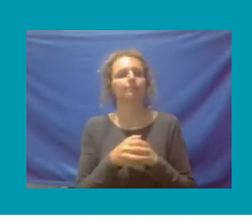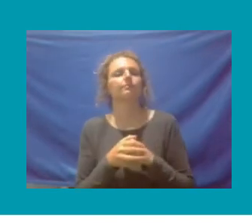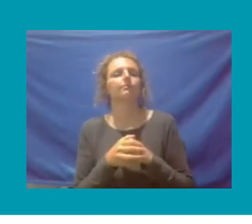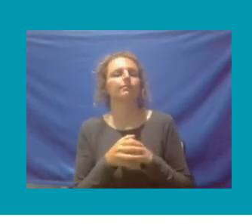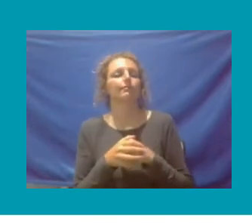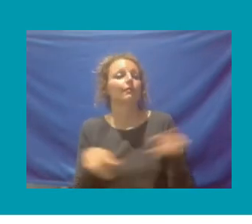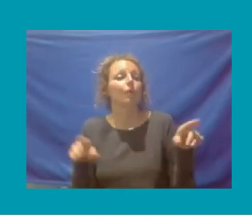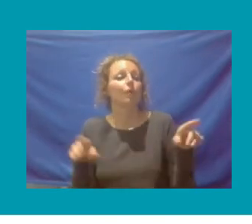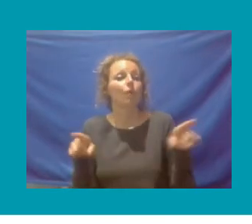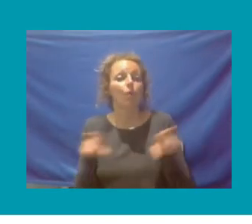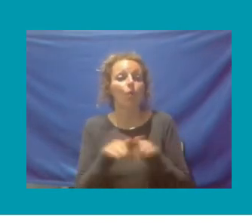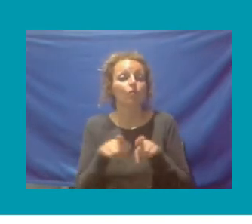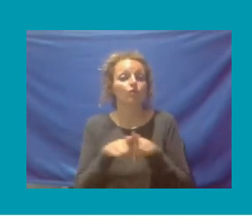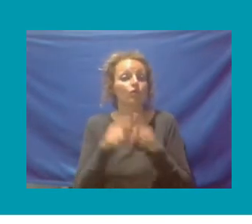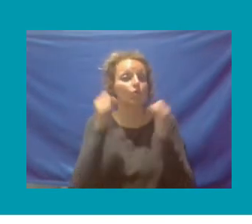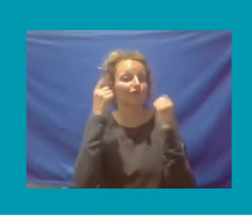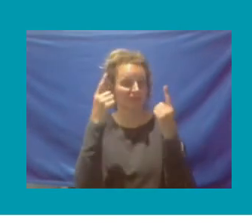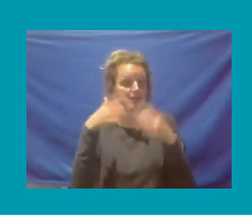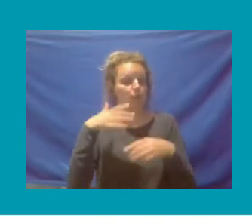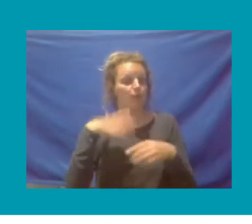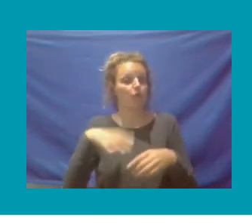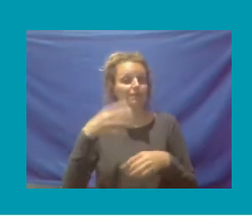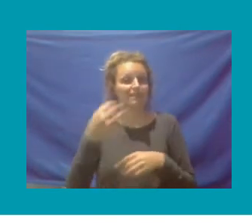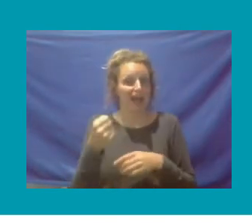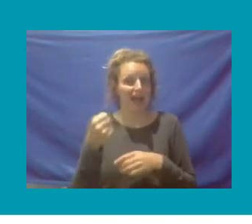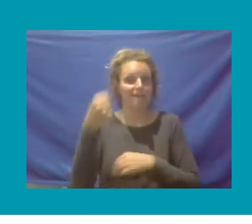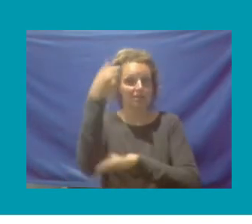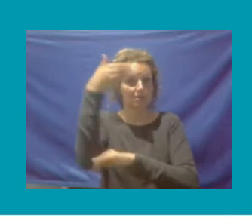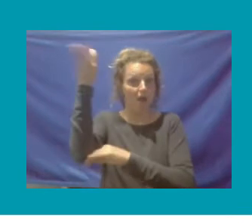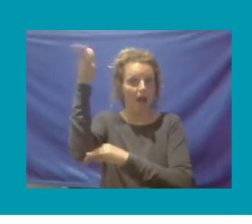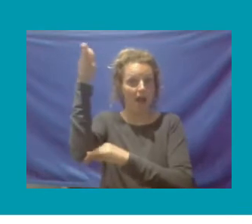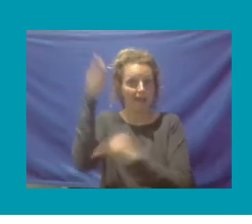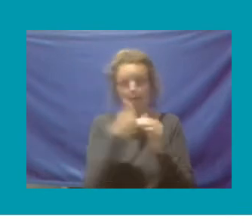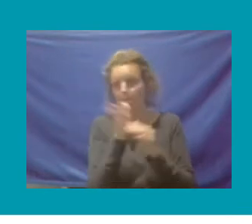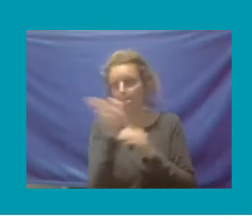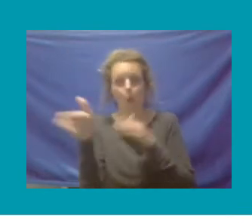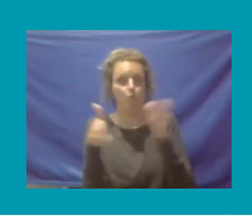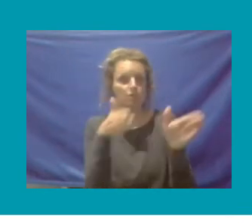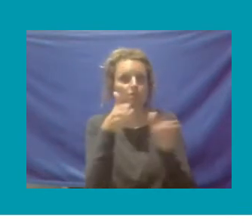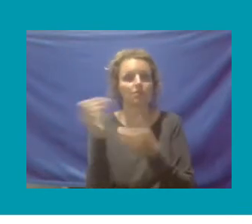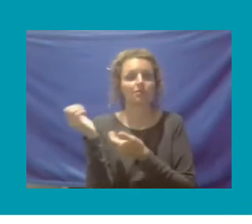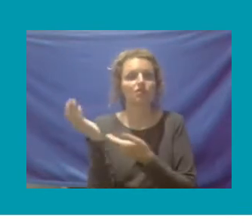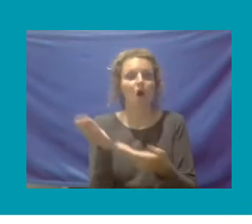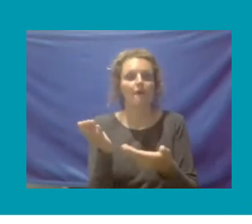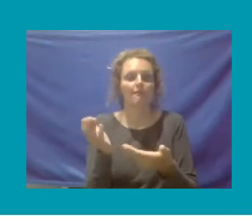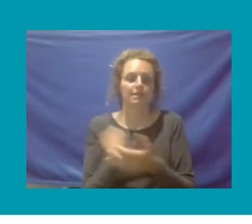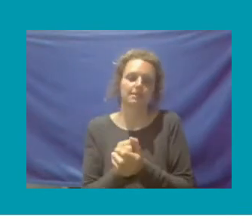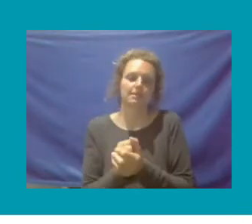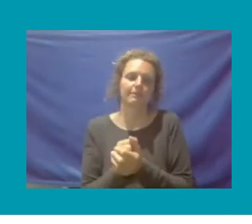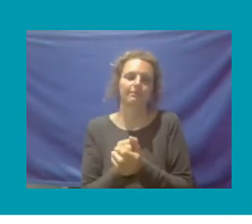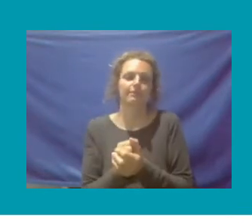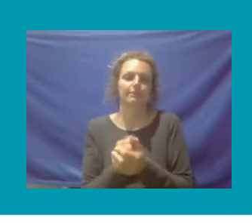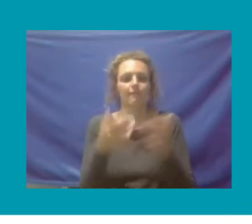so that people could come and you know, if you're blind and you live in Brighton and there's a service.